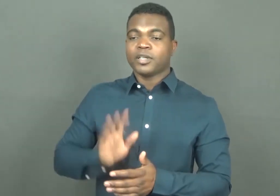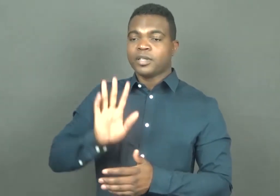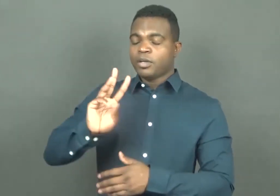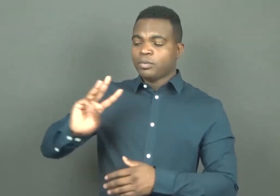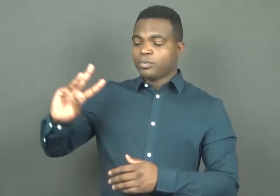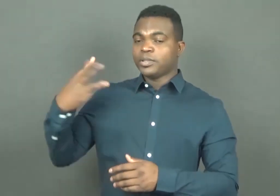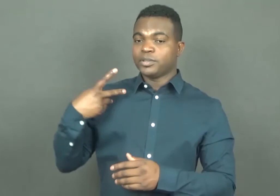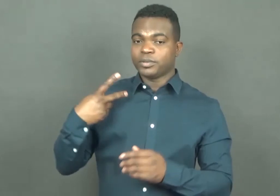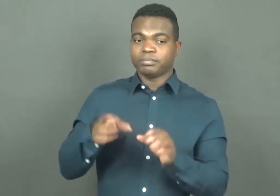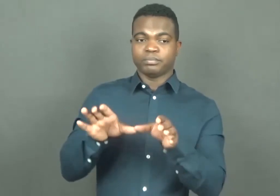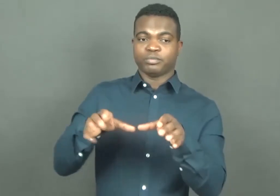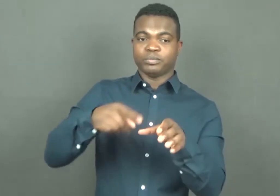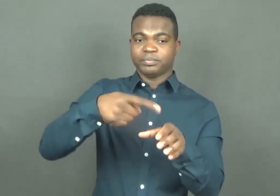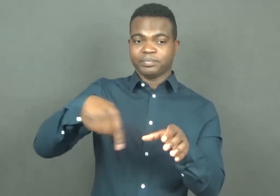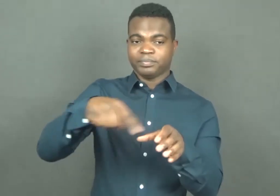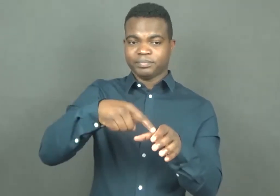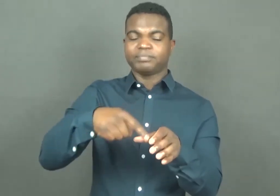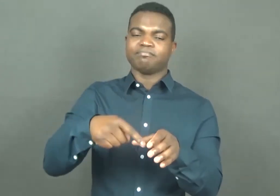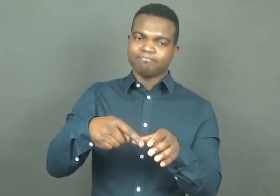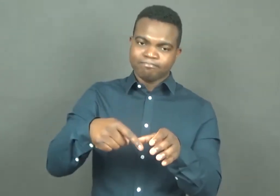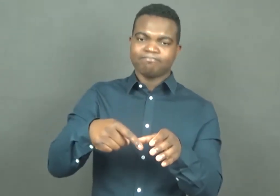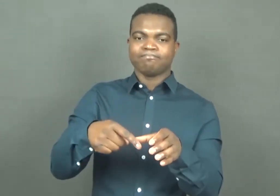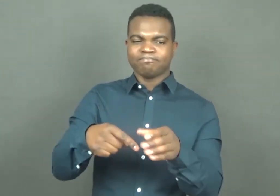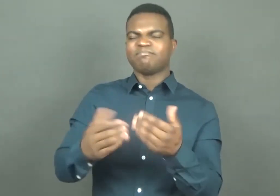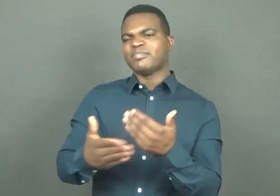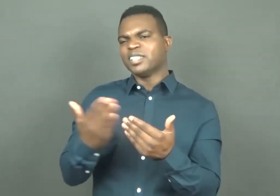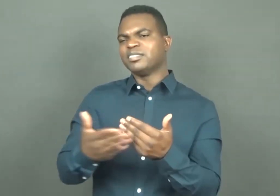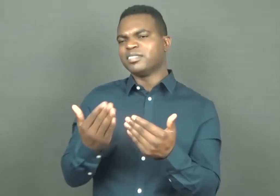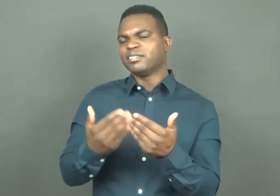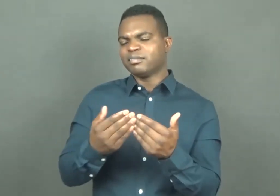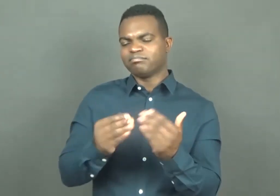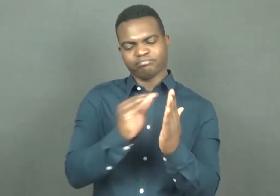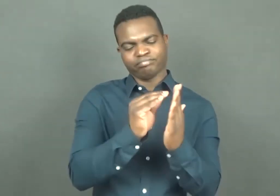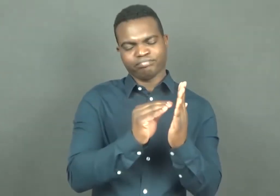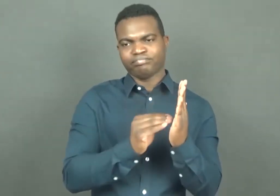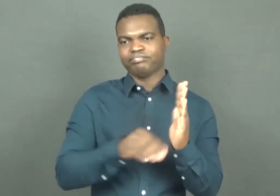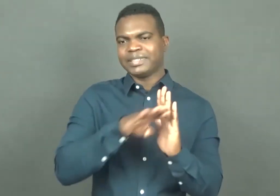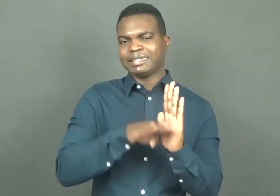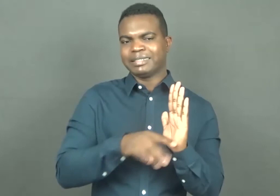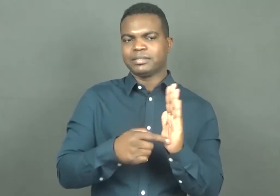widely, whether added on in the census or added on in other, specific surveys, or considered within